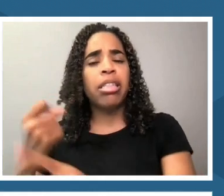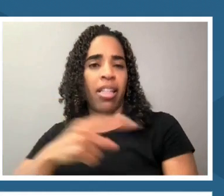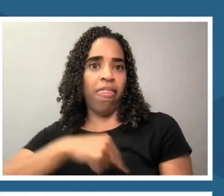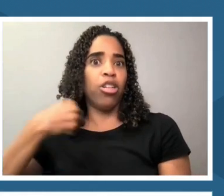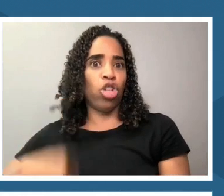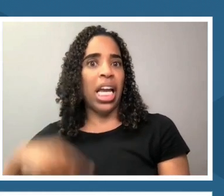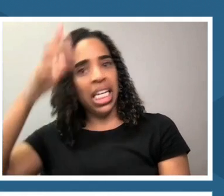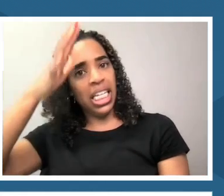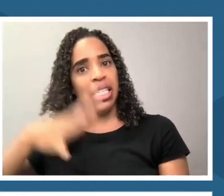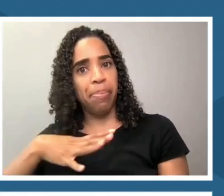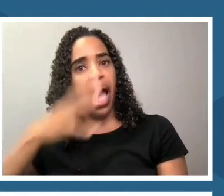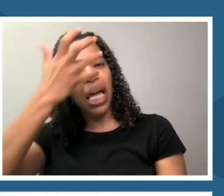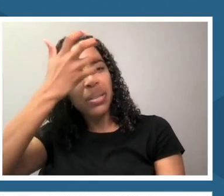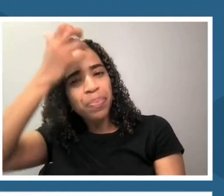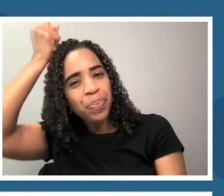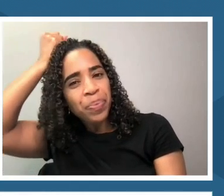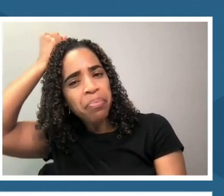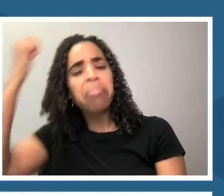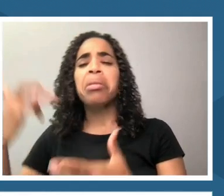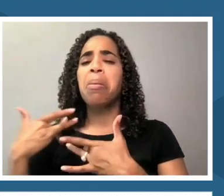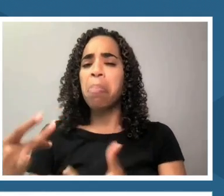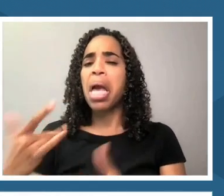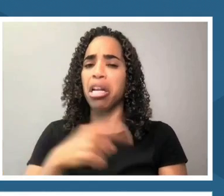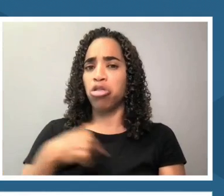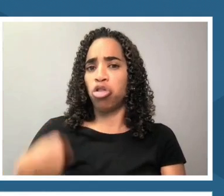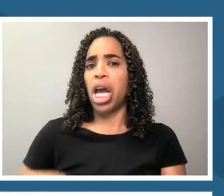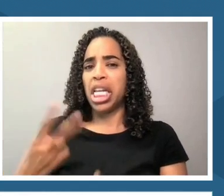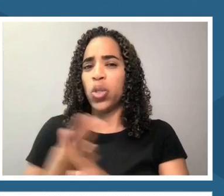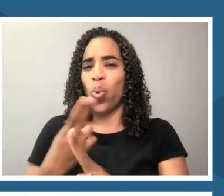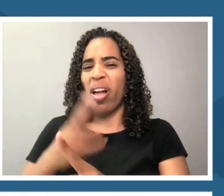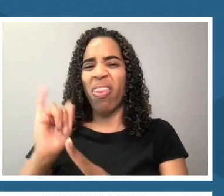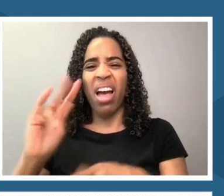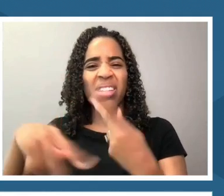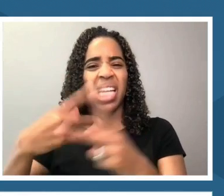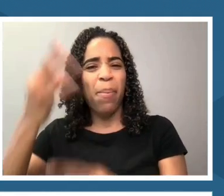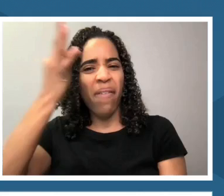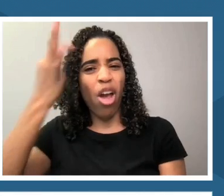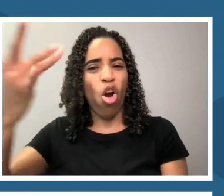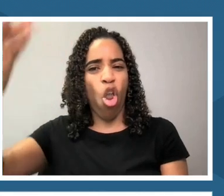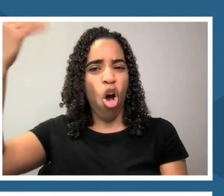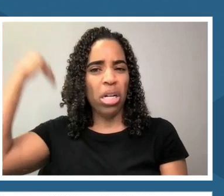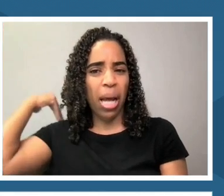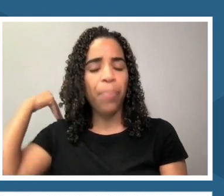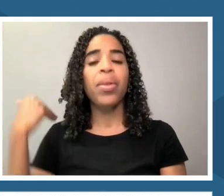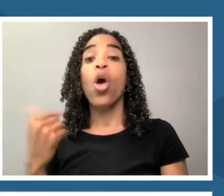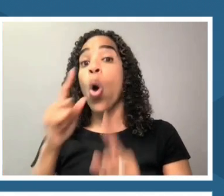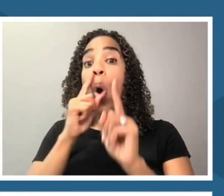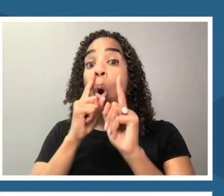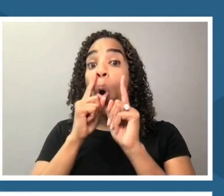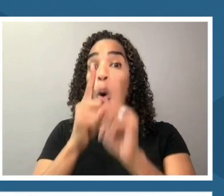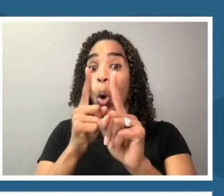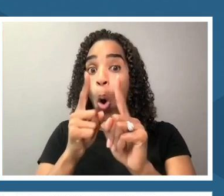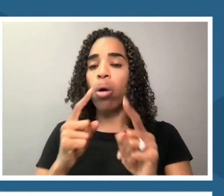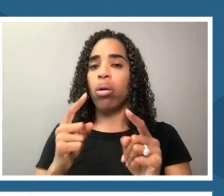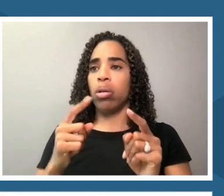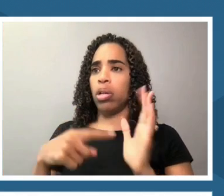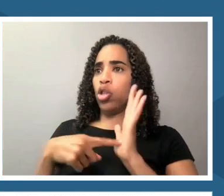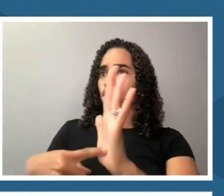typical hairstyle that chinese men wore during this time the image was supposed to criticize the growing prejudice and